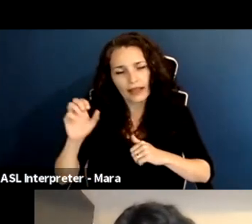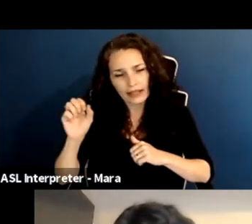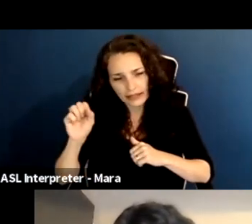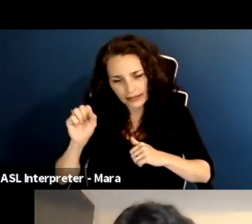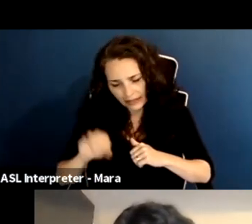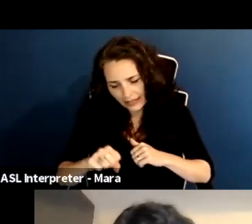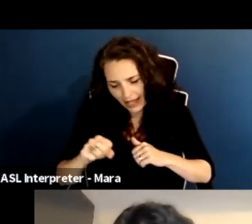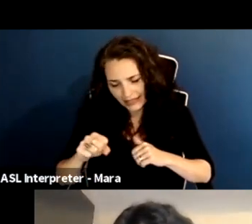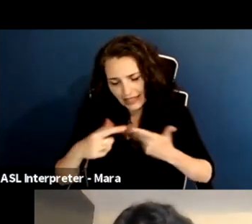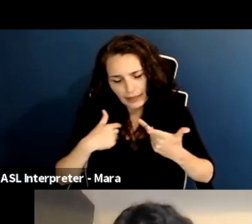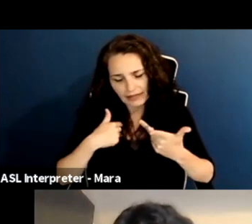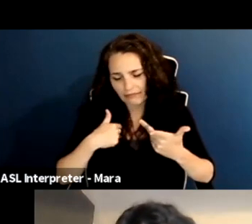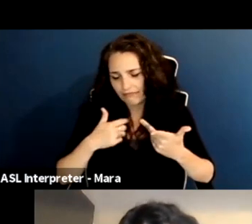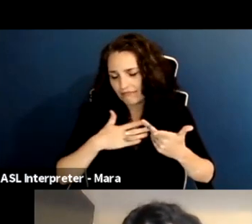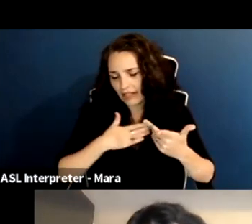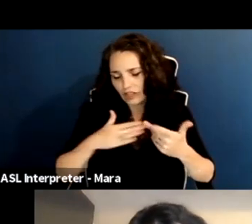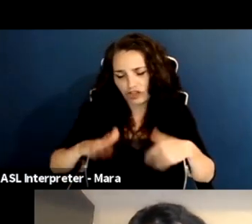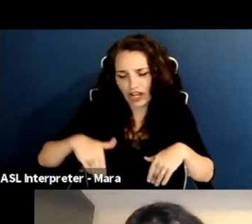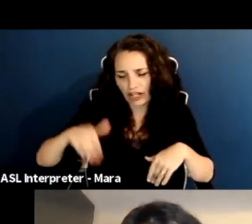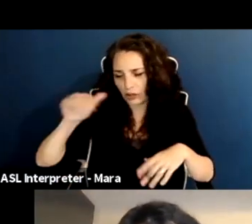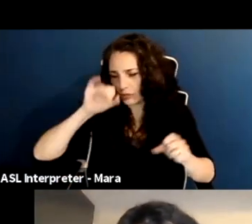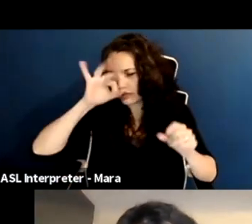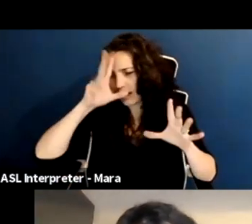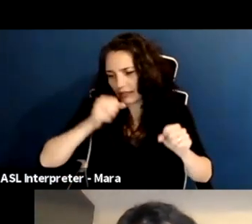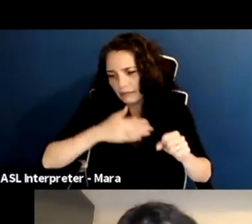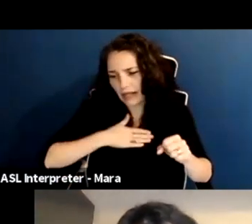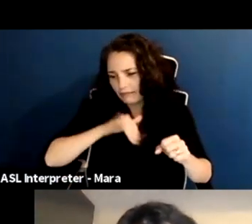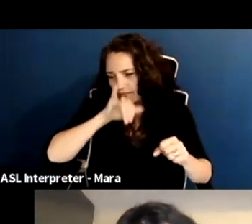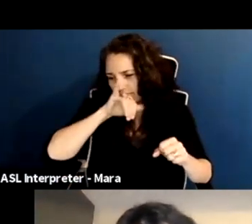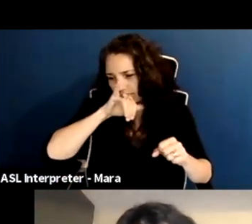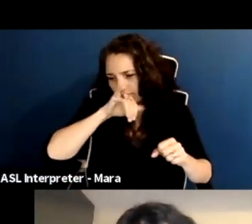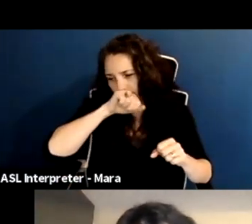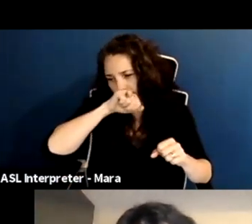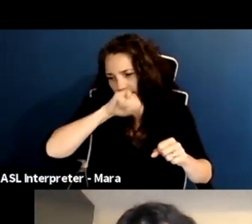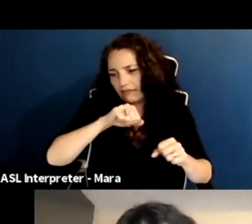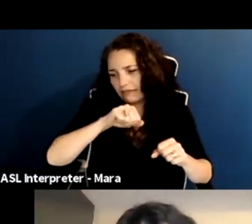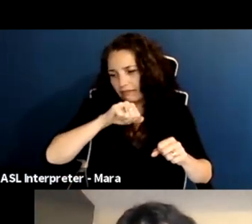I loved my dad and my mom and my dad really instilled in us